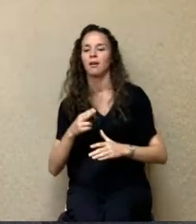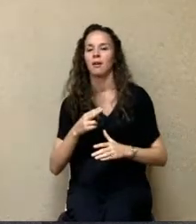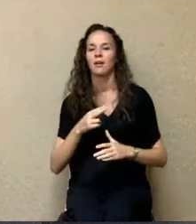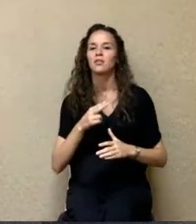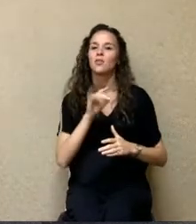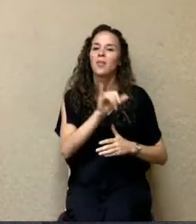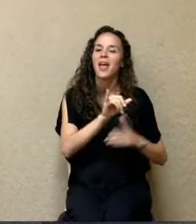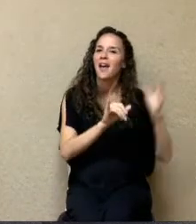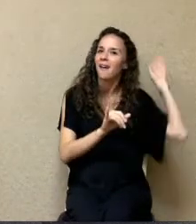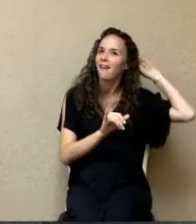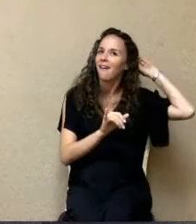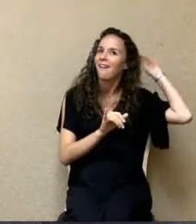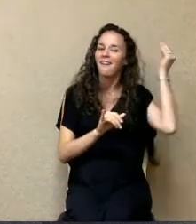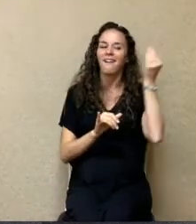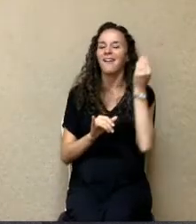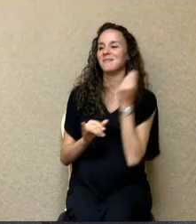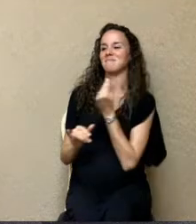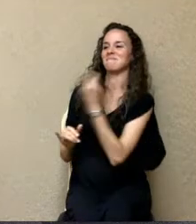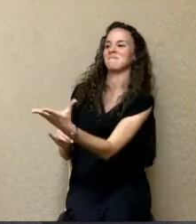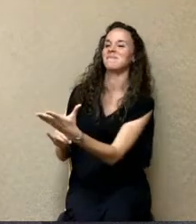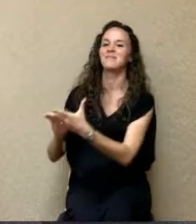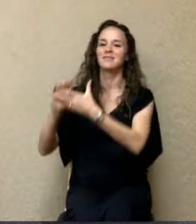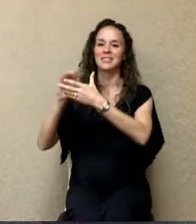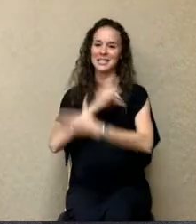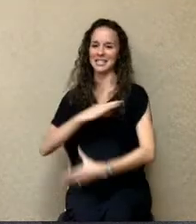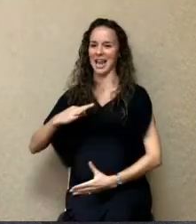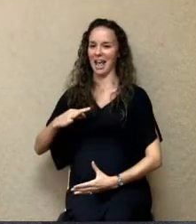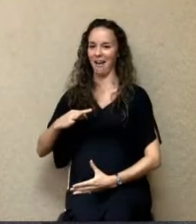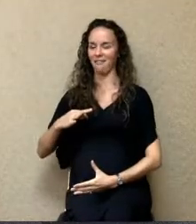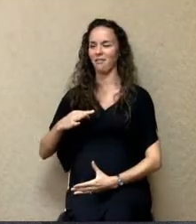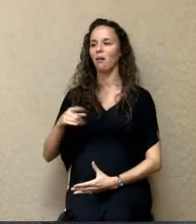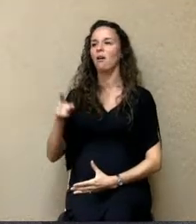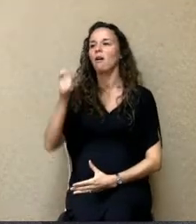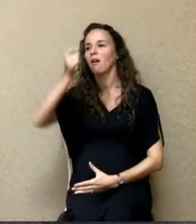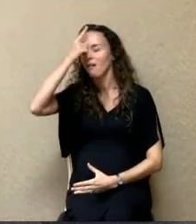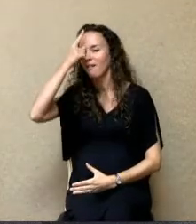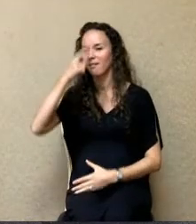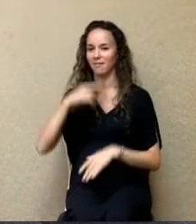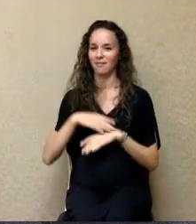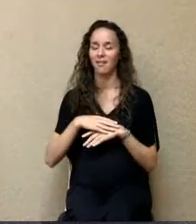and they can really be valuable, the tape on the floor. And then we started creating all these visuals